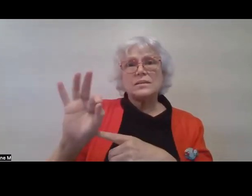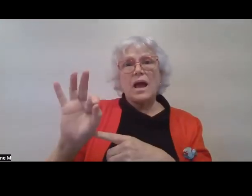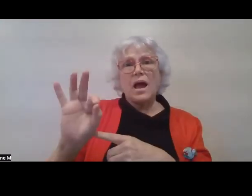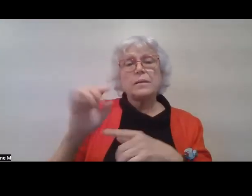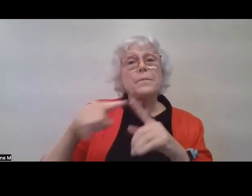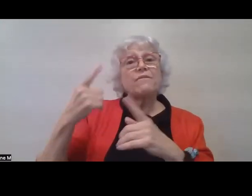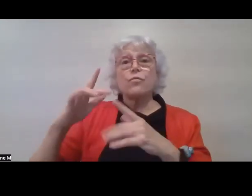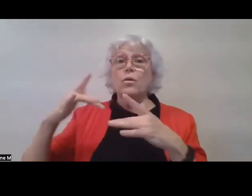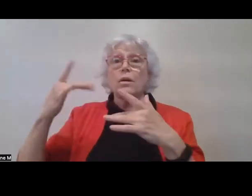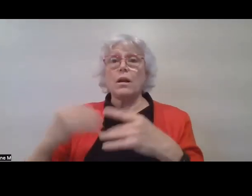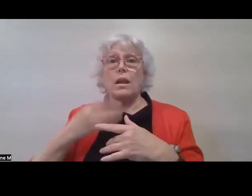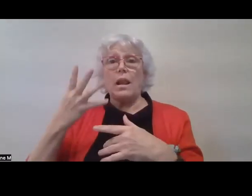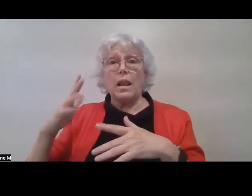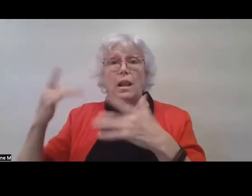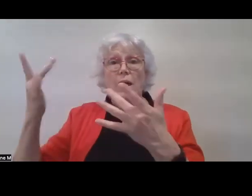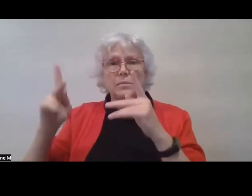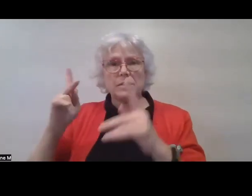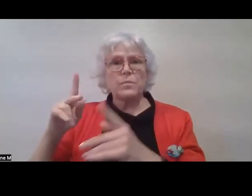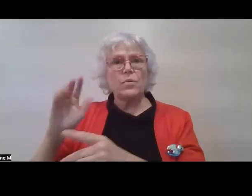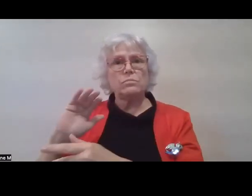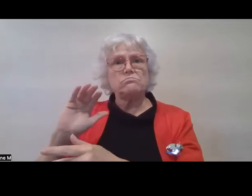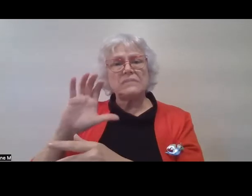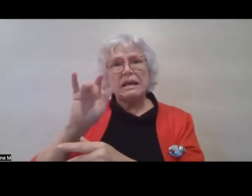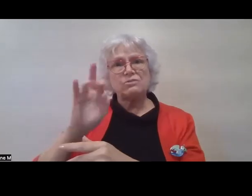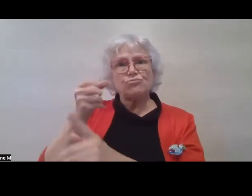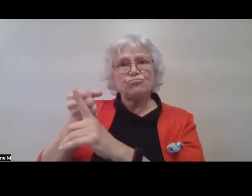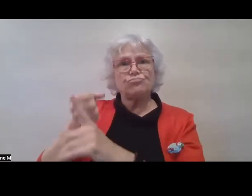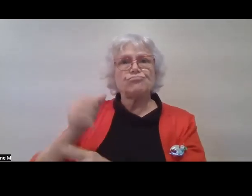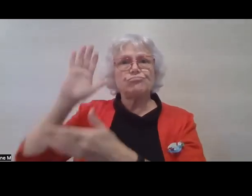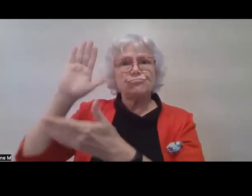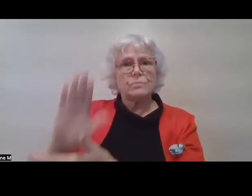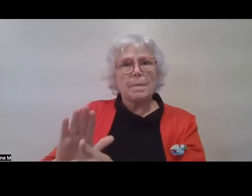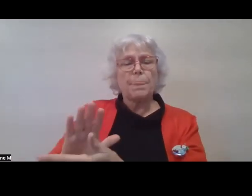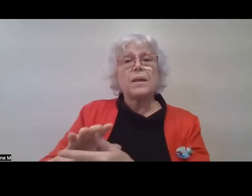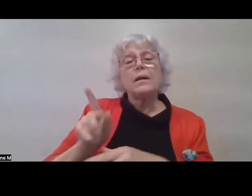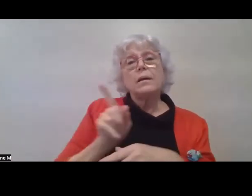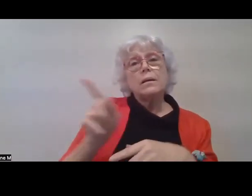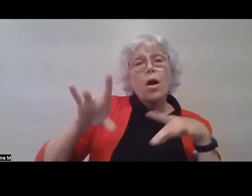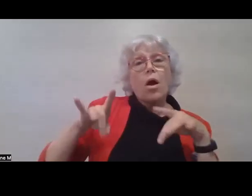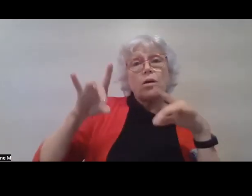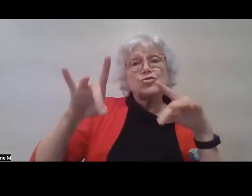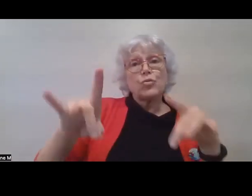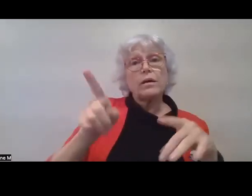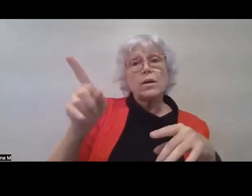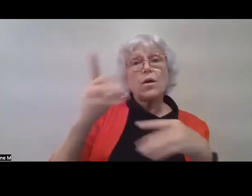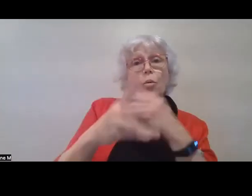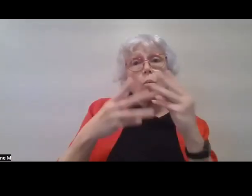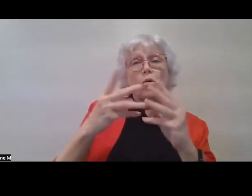We see similar impacts and situations in the lands known as Australia, where the world's largest uranium deposit